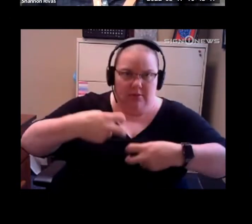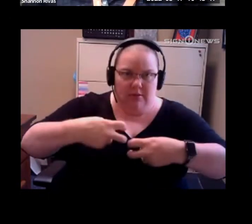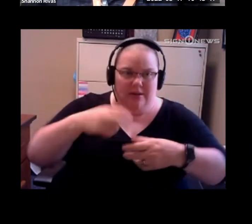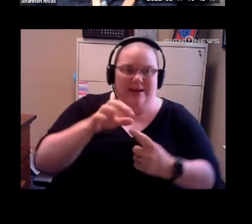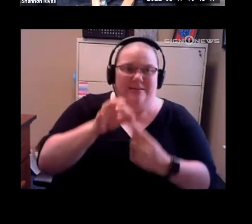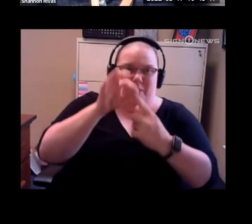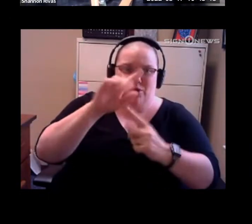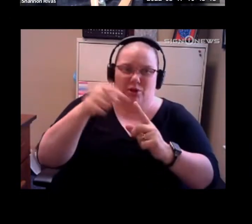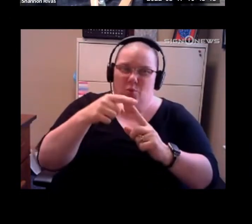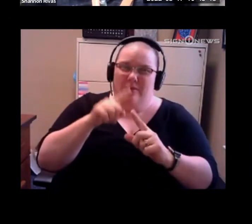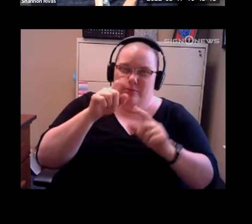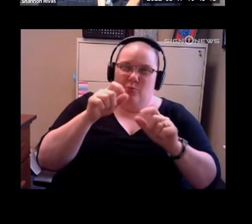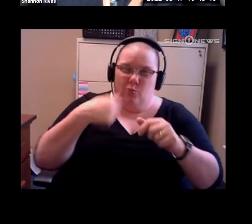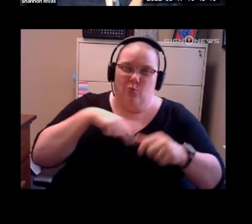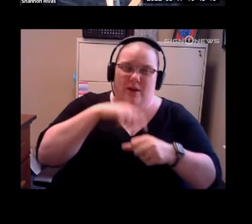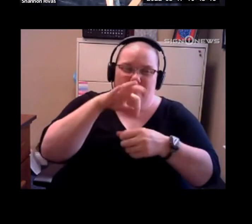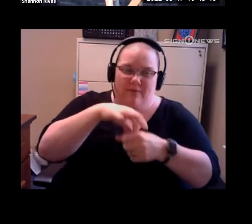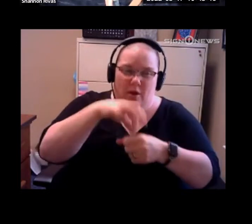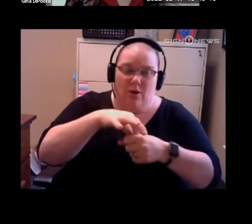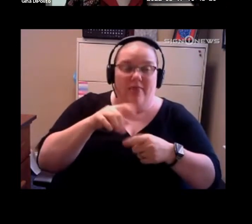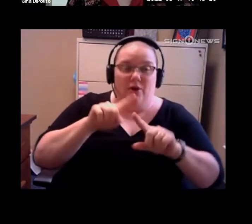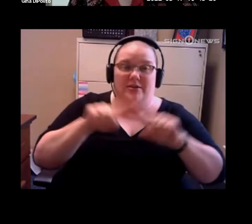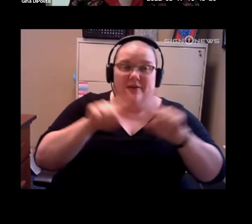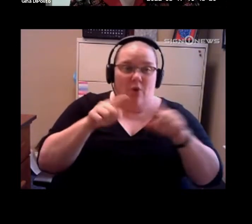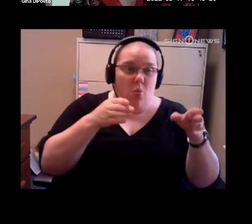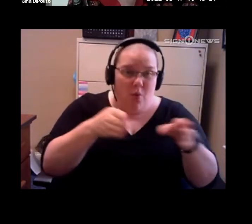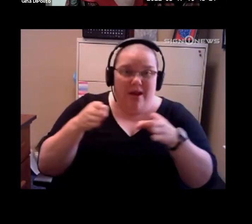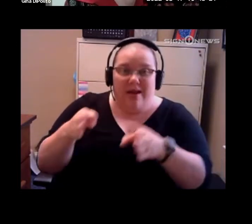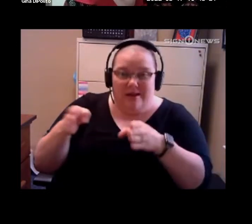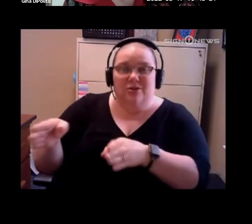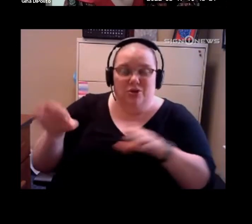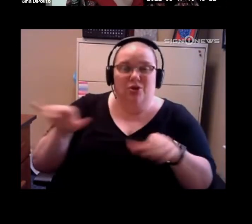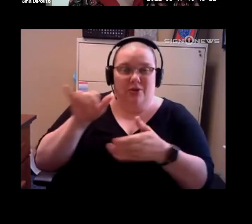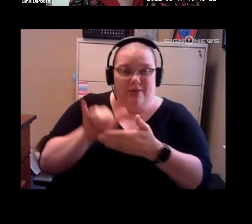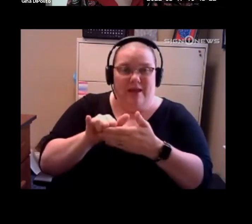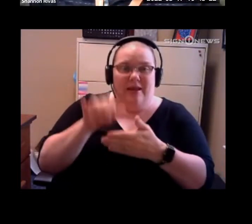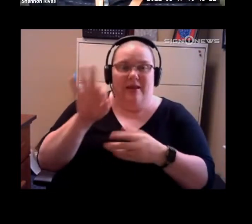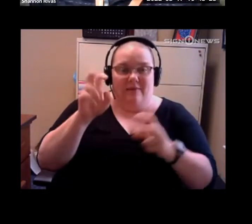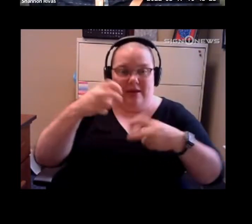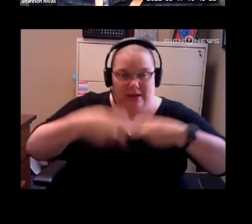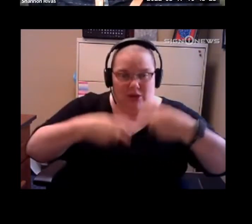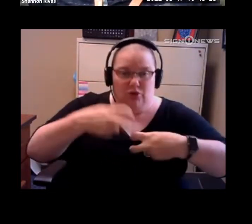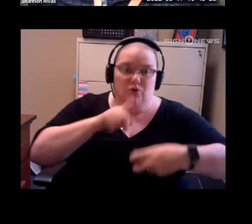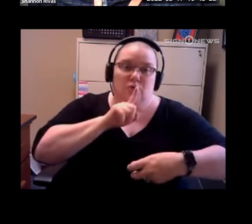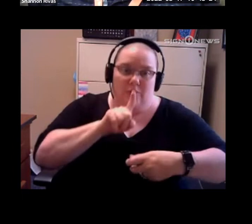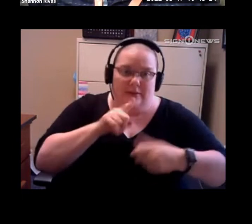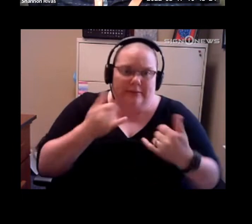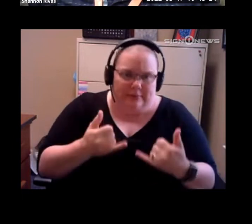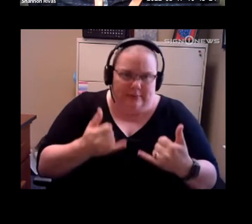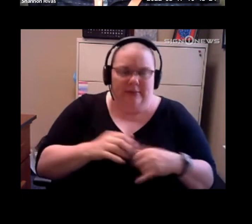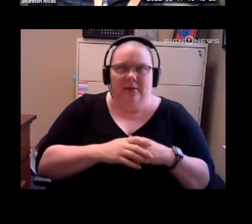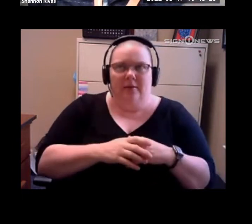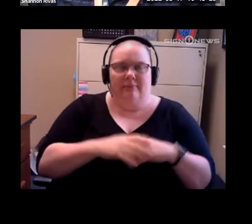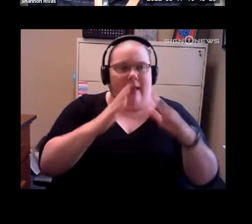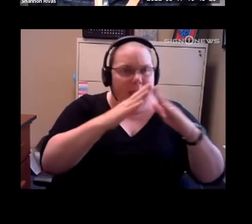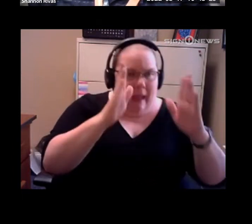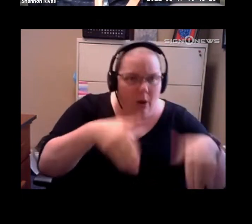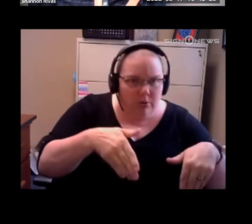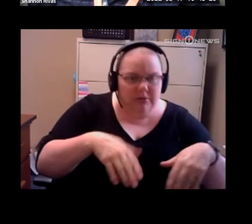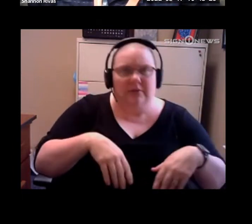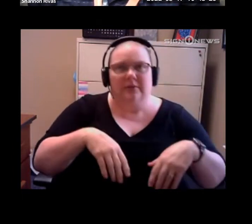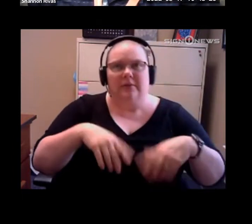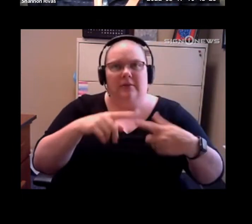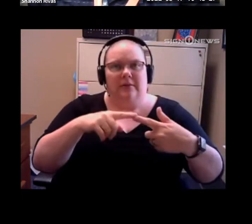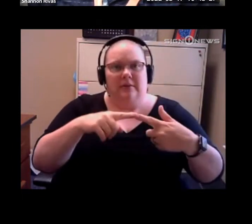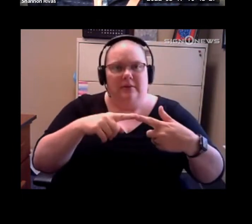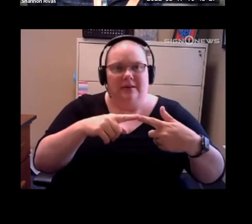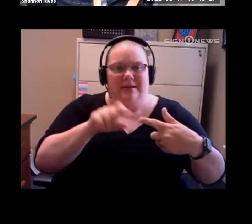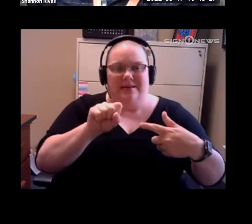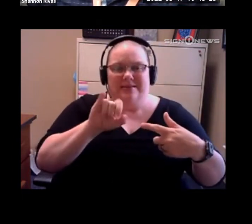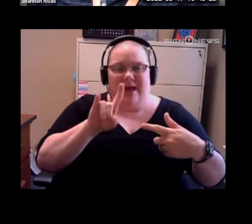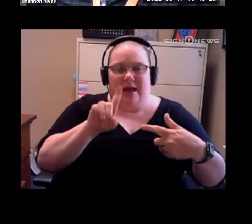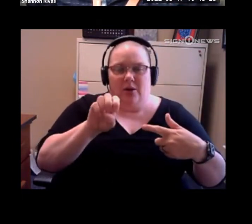and there are ways away if there are issues exist like housing and and sidewalks and other stuff